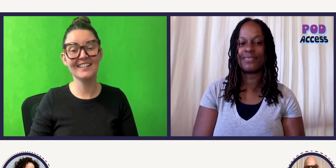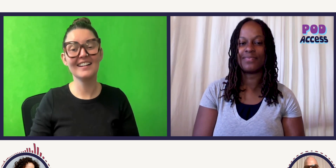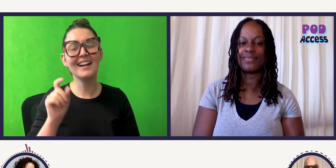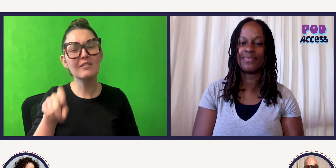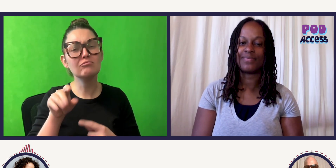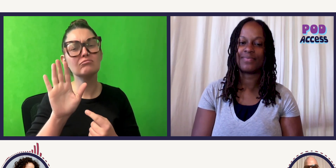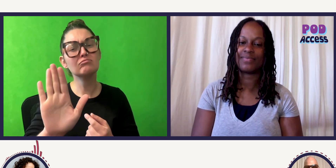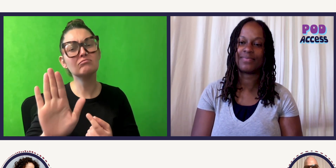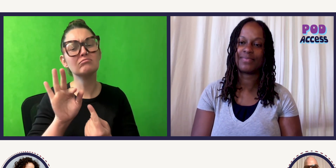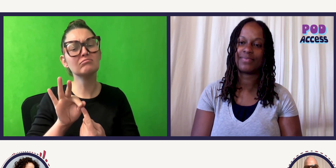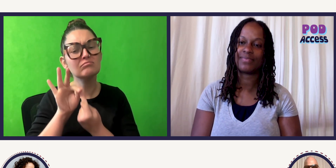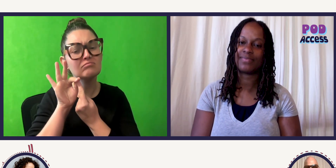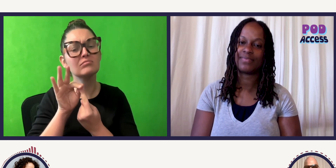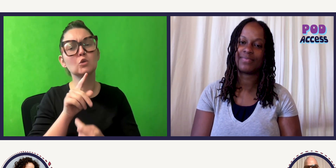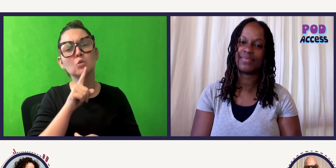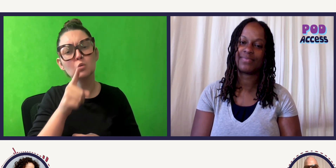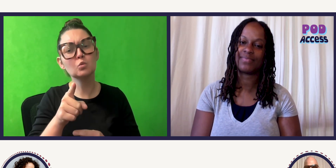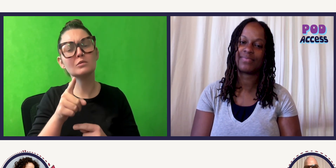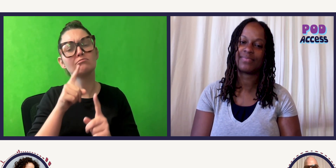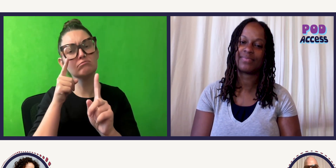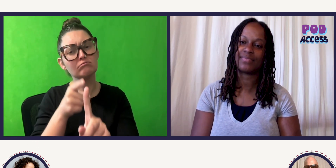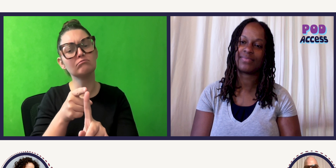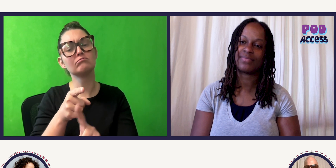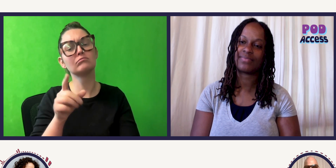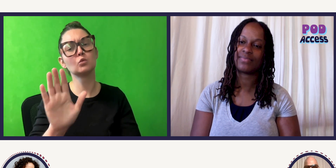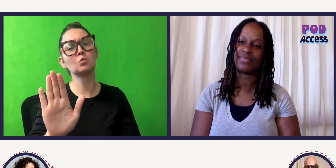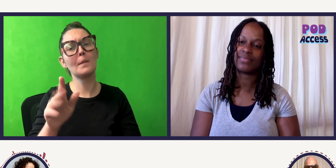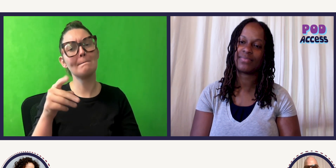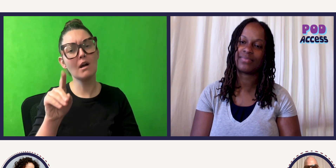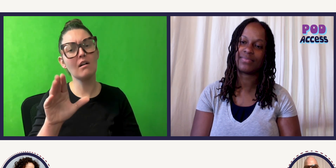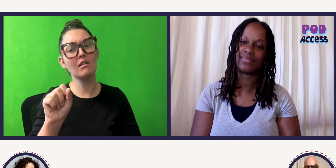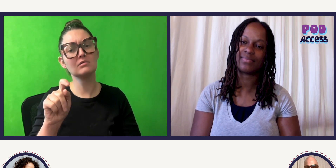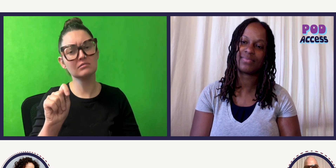It has to be unique and true to you and your podcast for it to work.